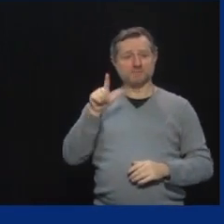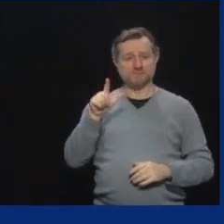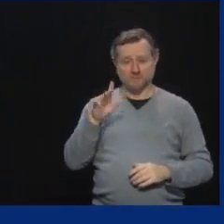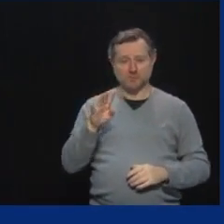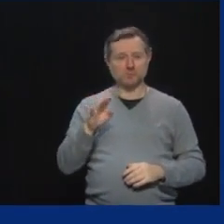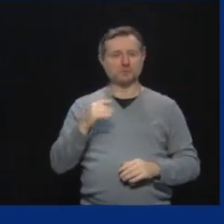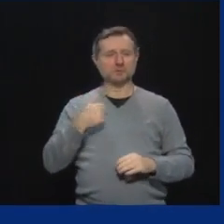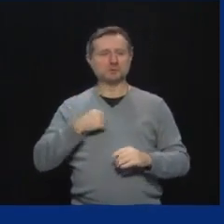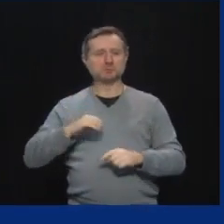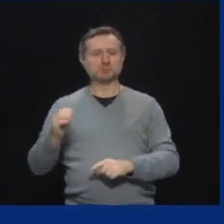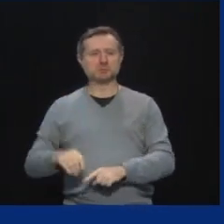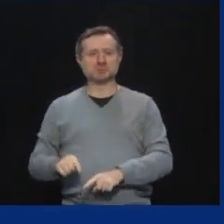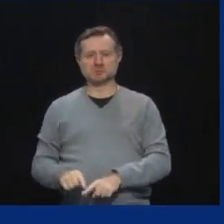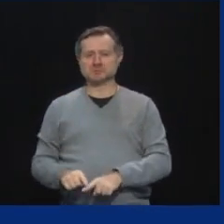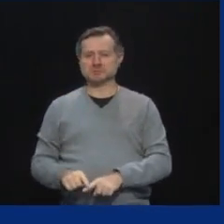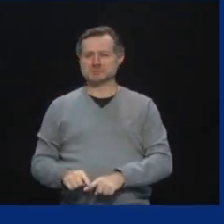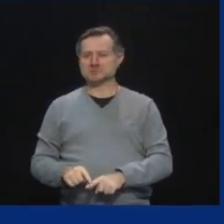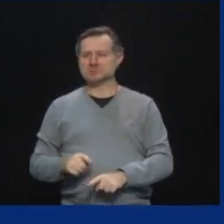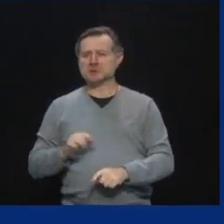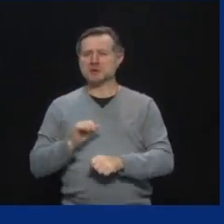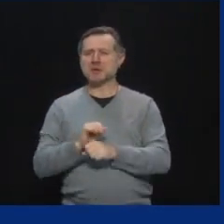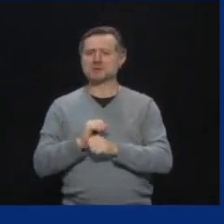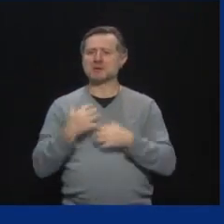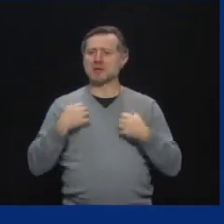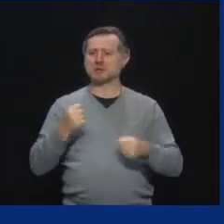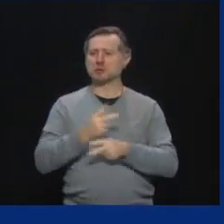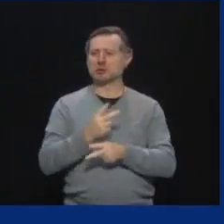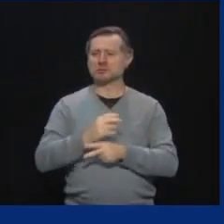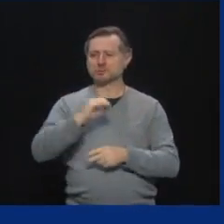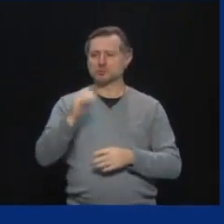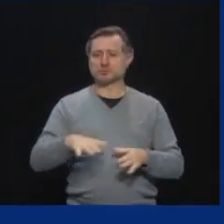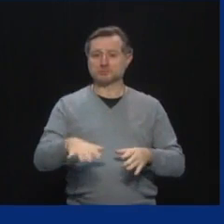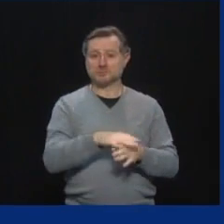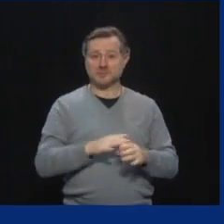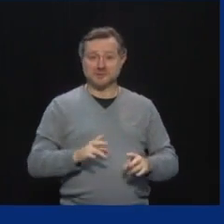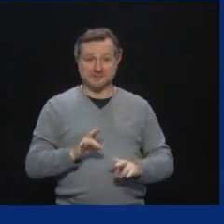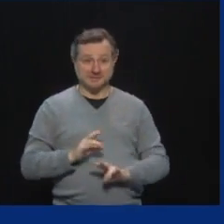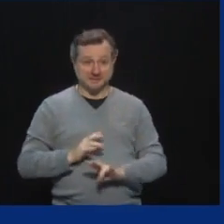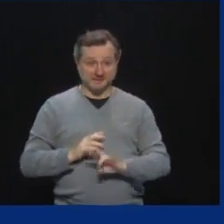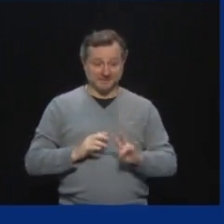were vaccinated. That number is now 87%. But that number is going to go up